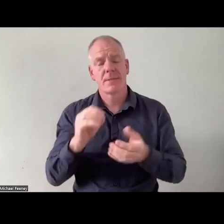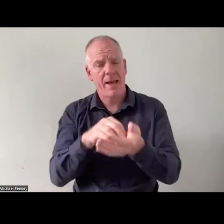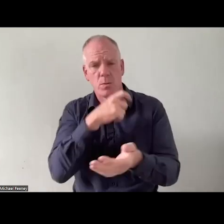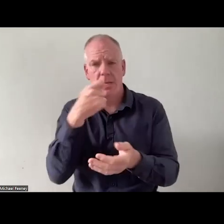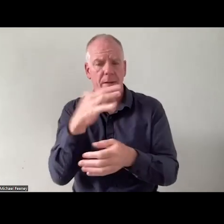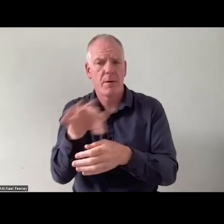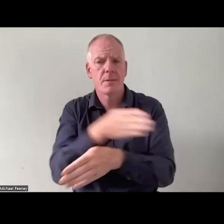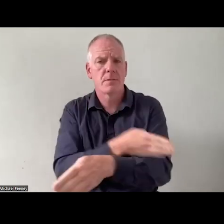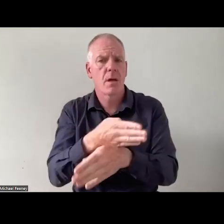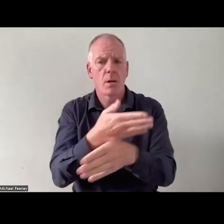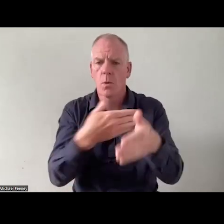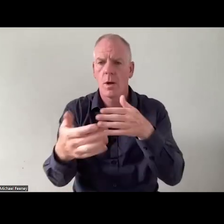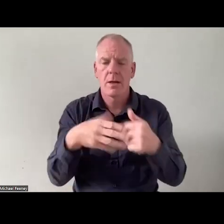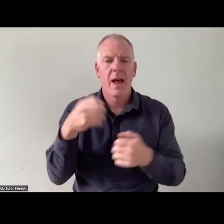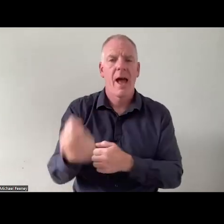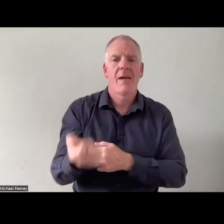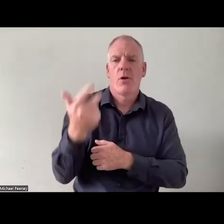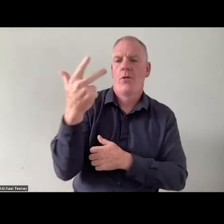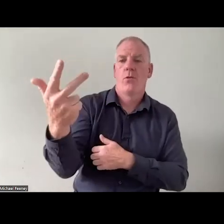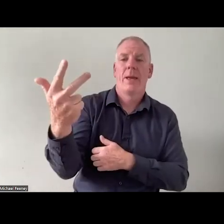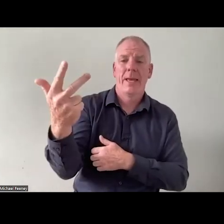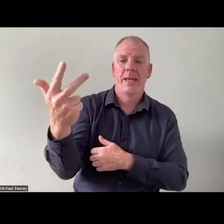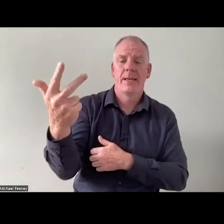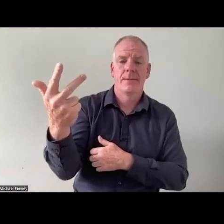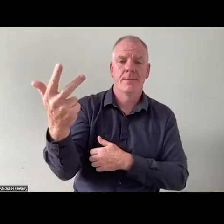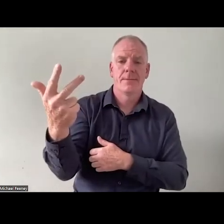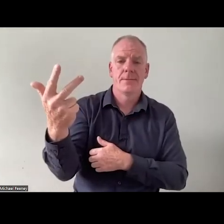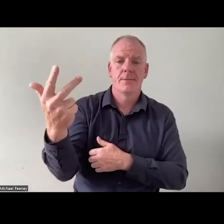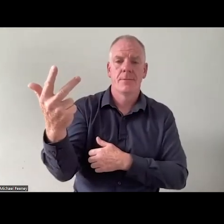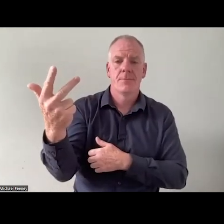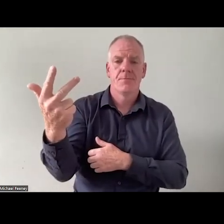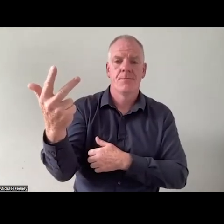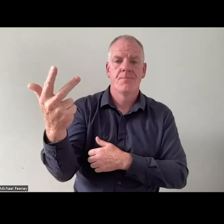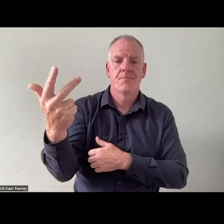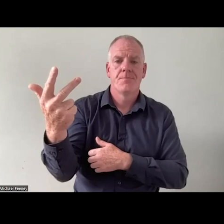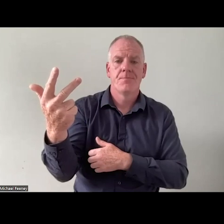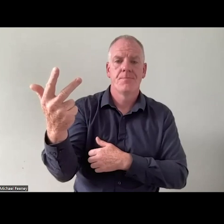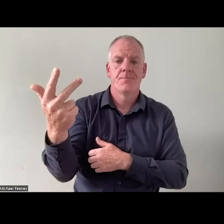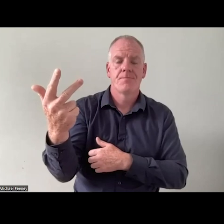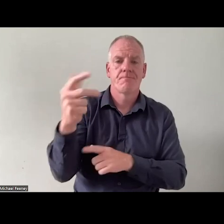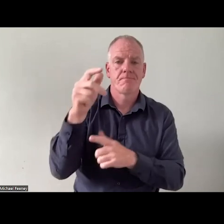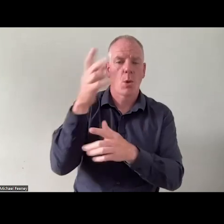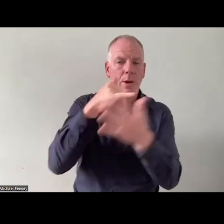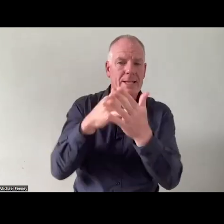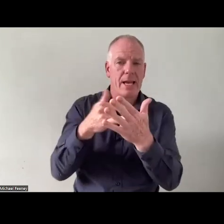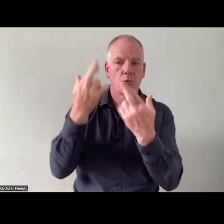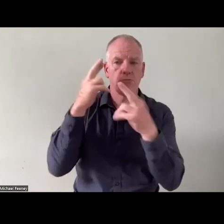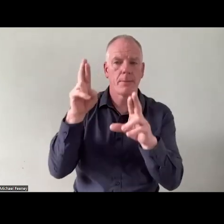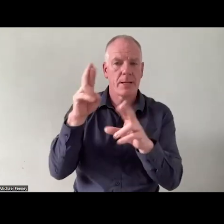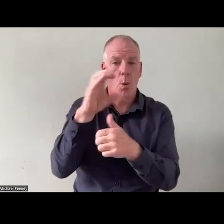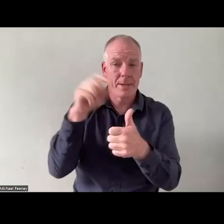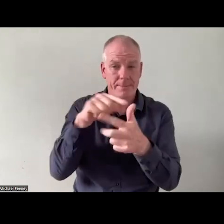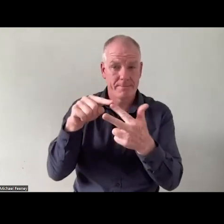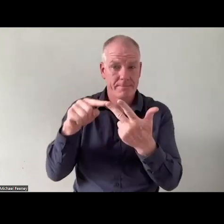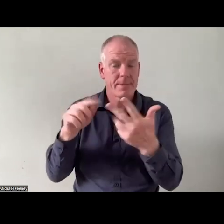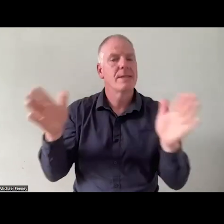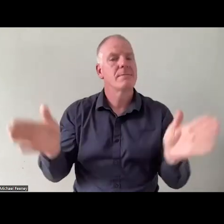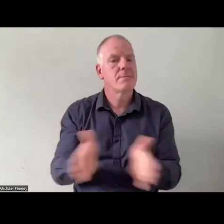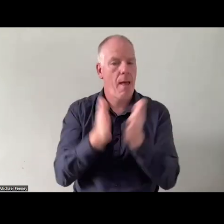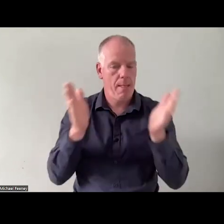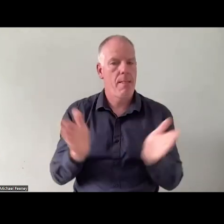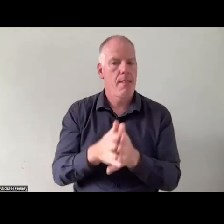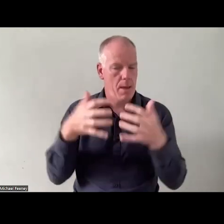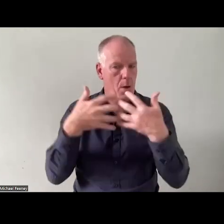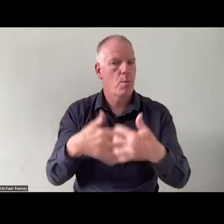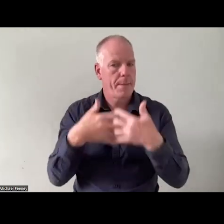is that we have three organisations or companies who sell equipment.